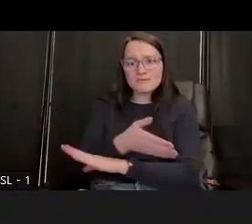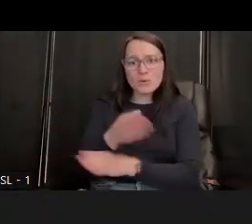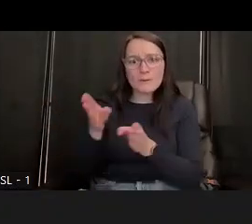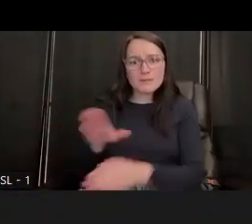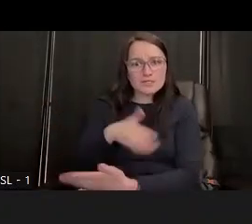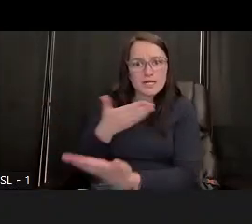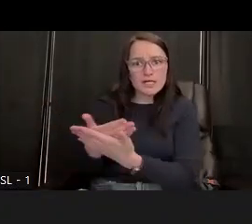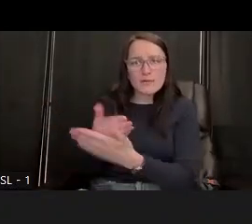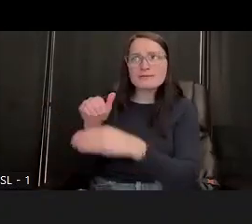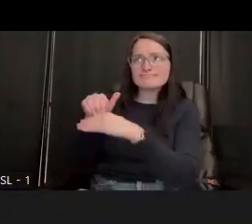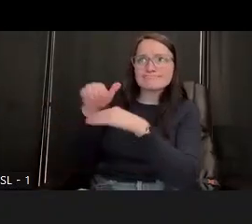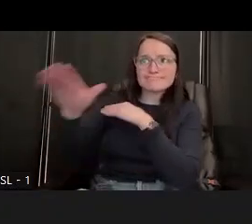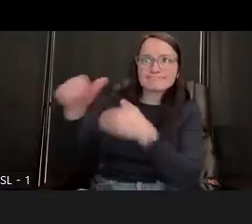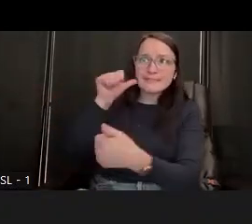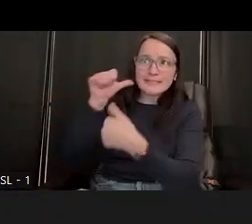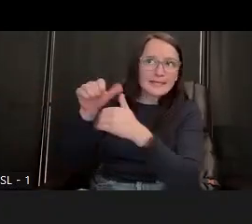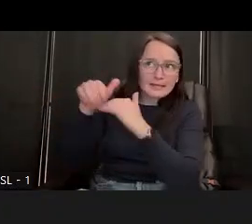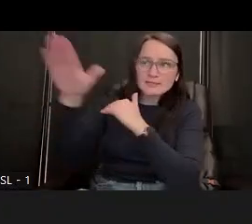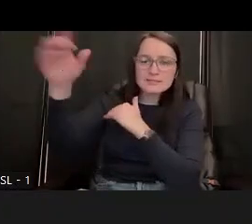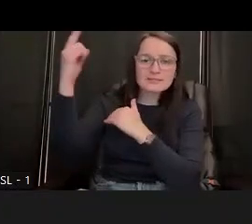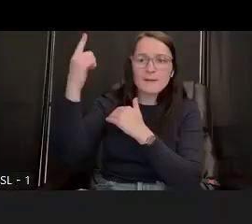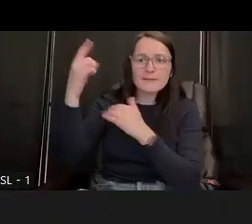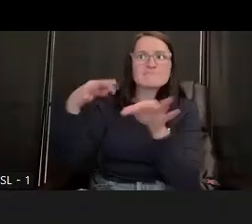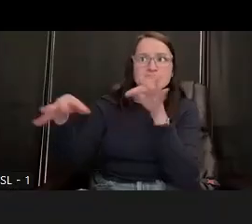we're visiting somewhere, we want to know what to expect. So if people can be presented with that,